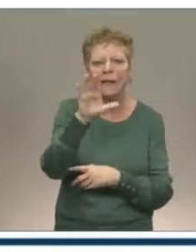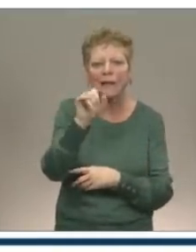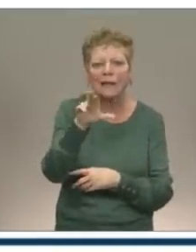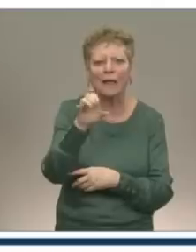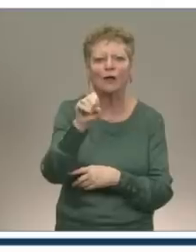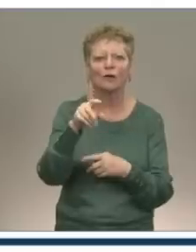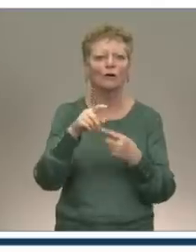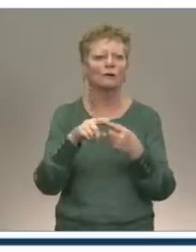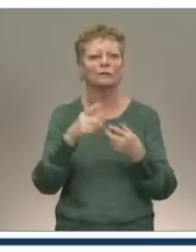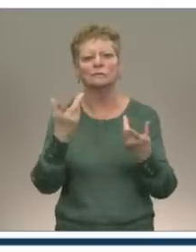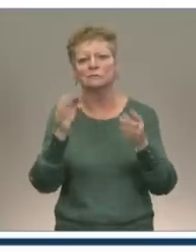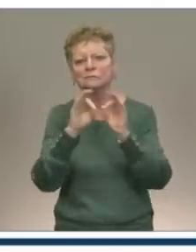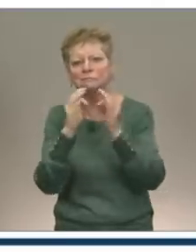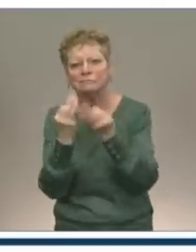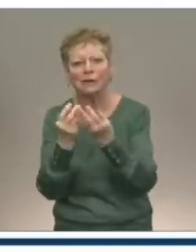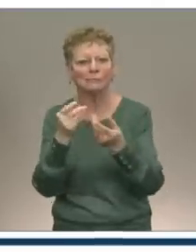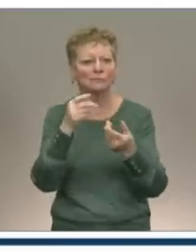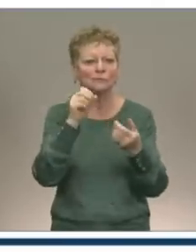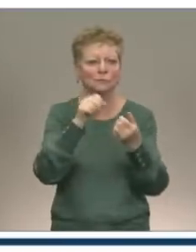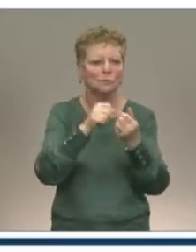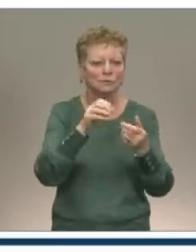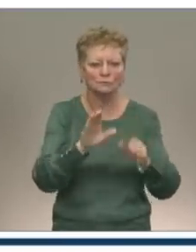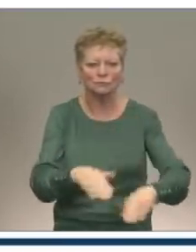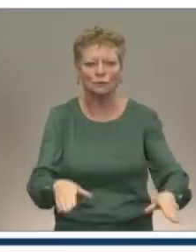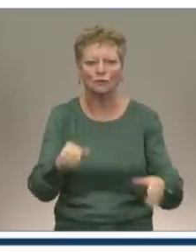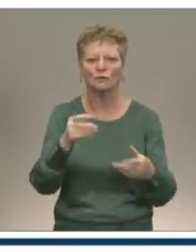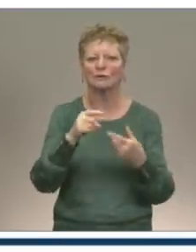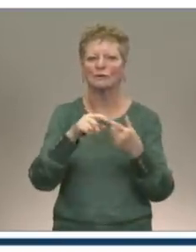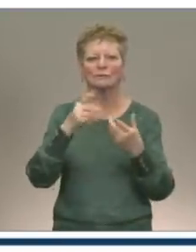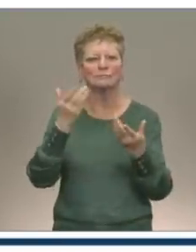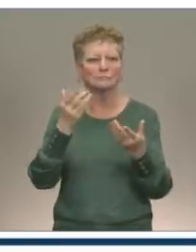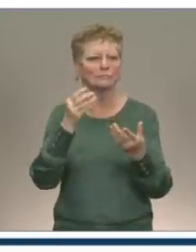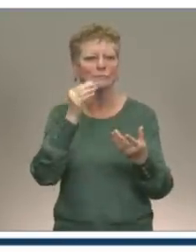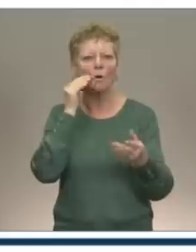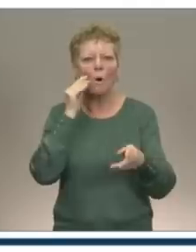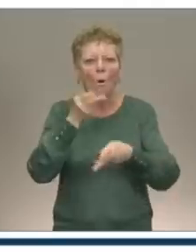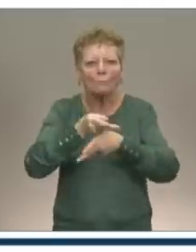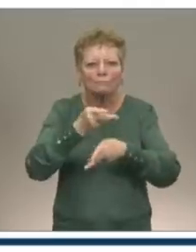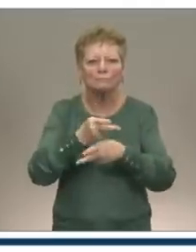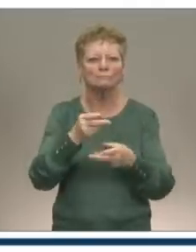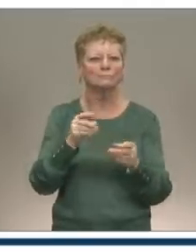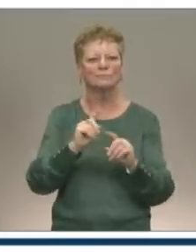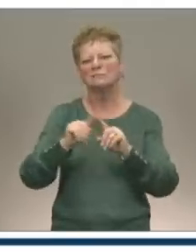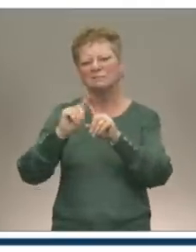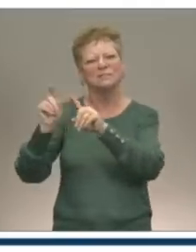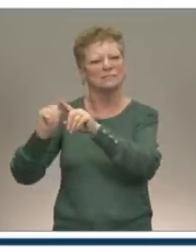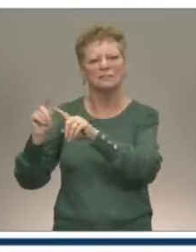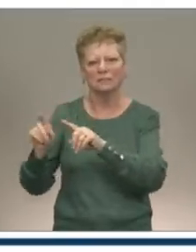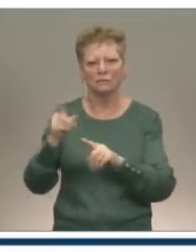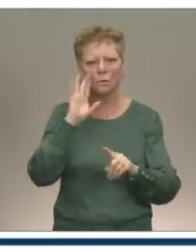home and homeschooling families so we've expanded the availability of these rapid test kits for kids